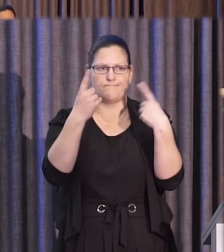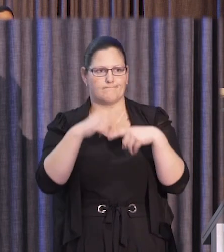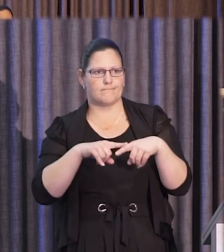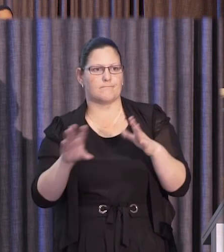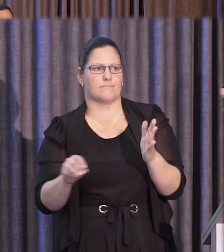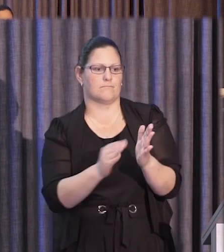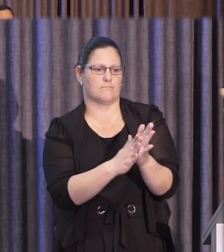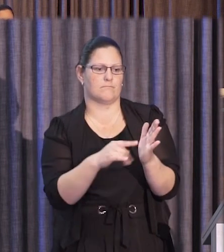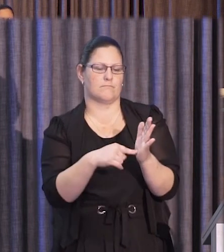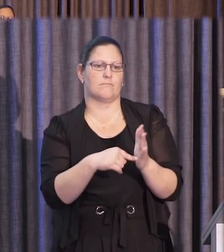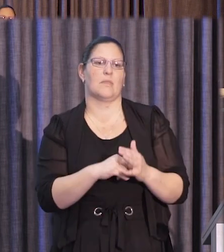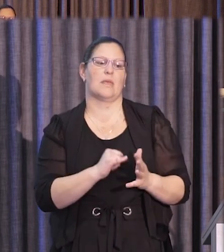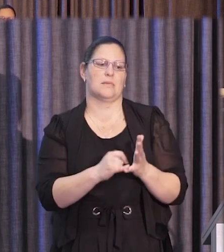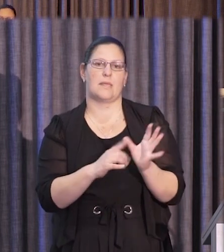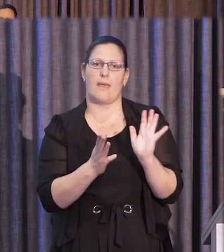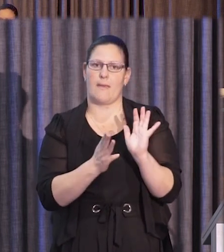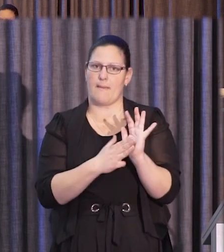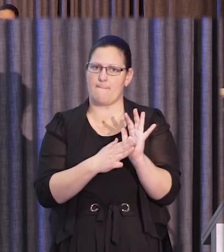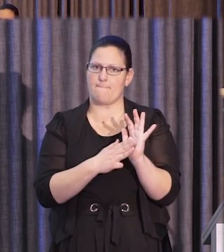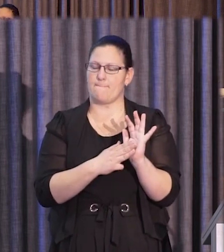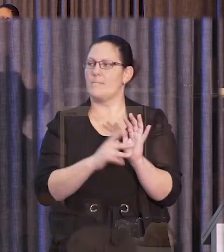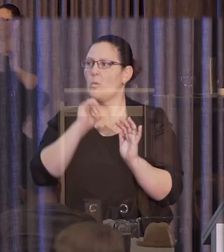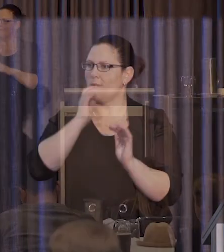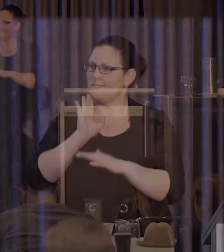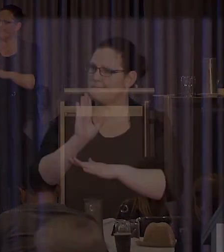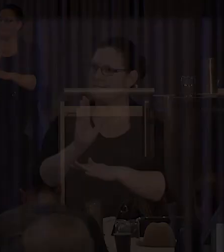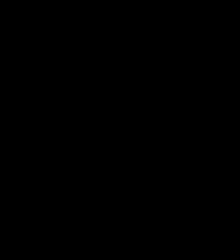Sam Paior will be able to speak with you a little bit about that.